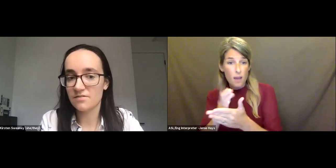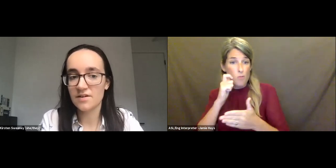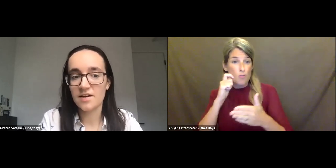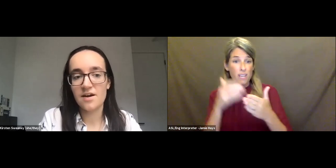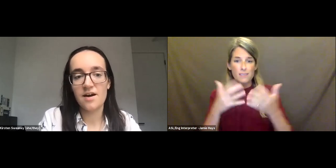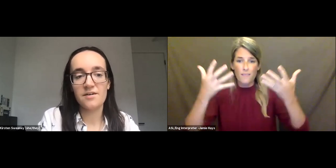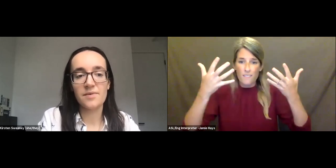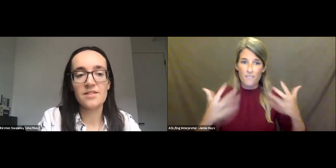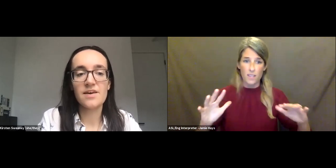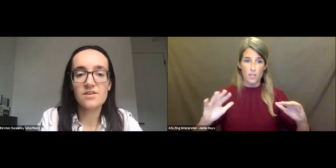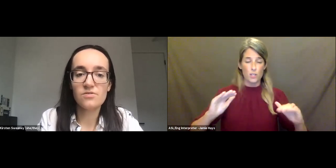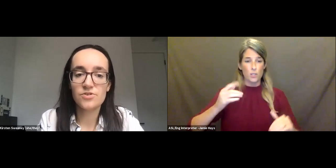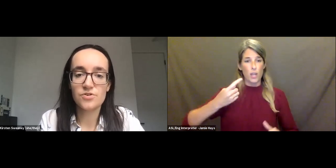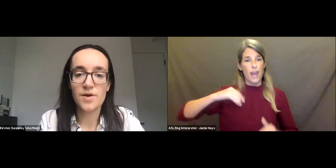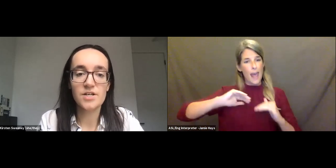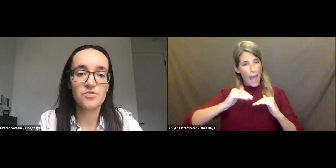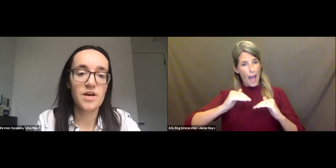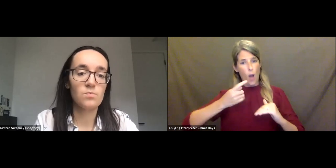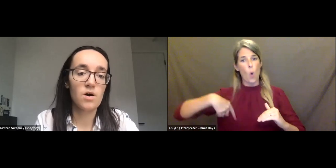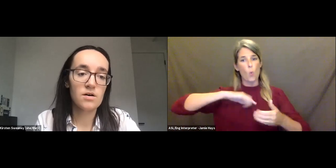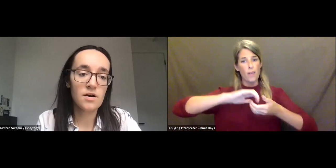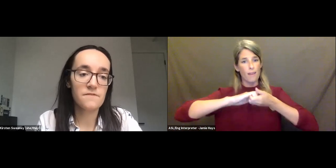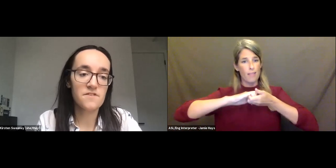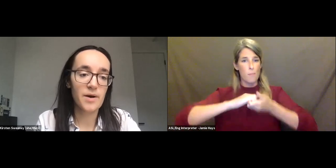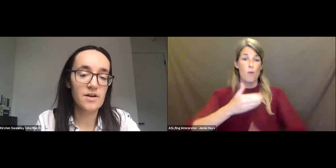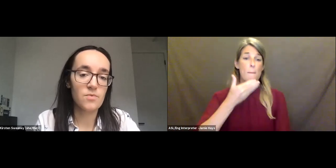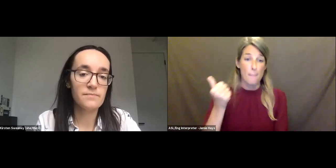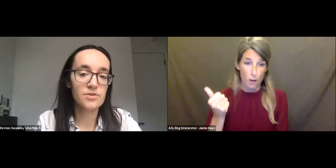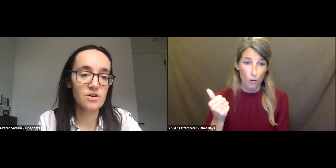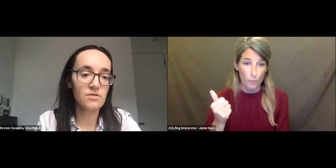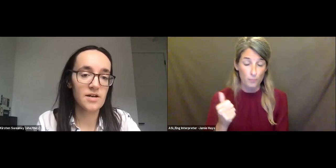you. And thank you to Adrienne Wong of SpiderWebShow in